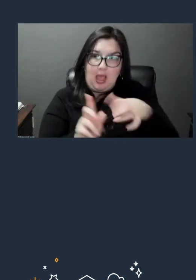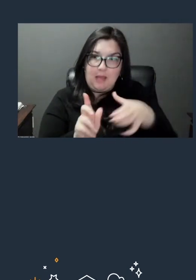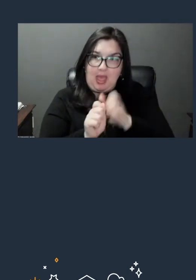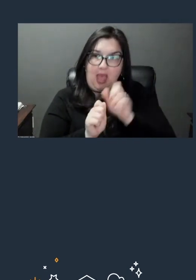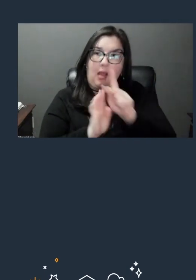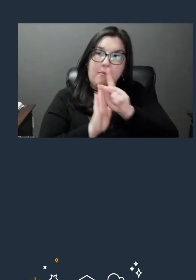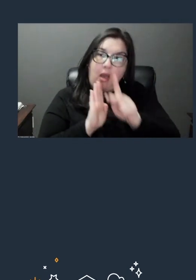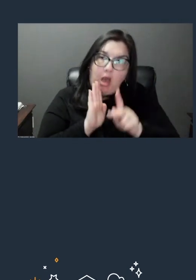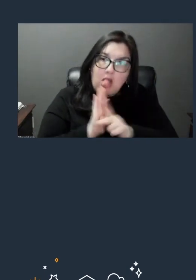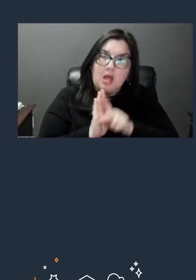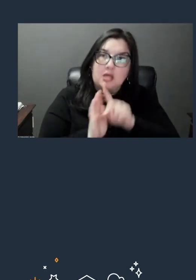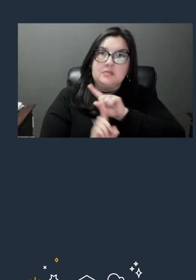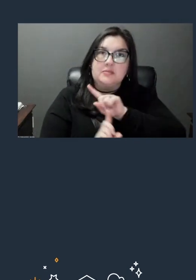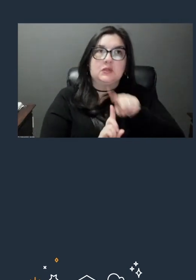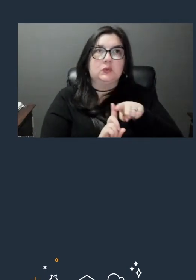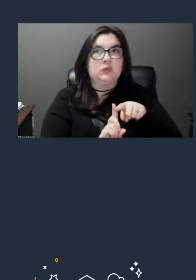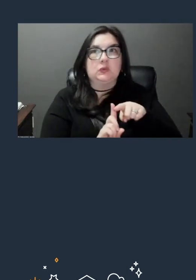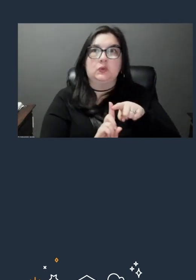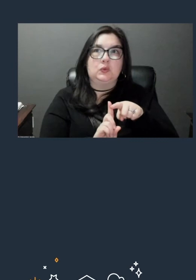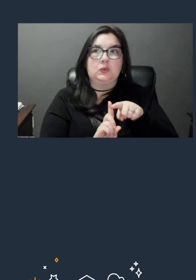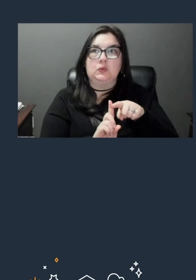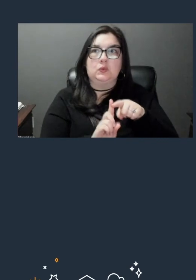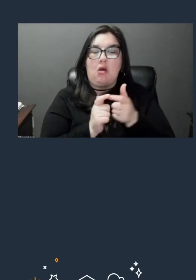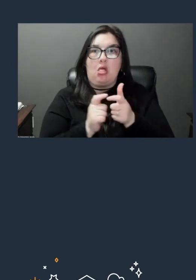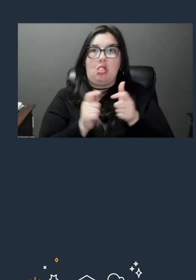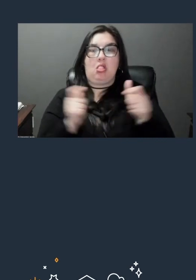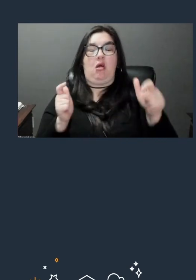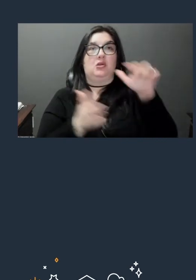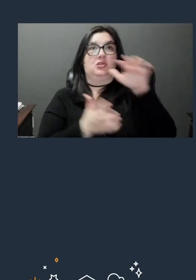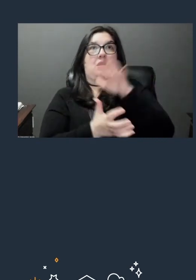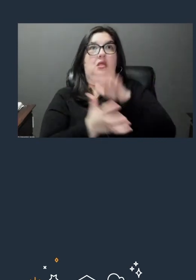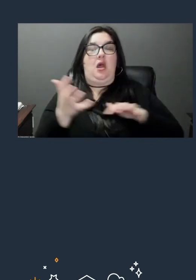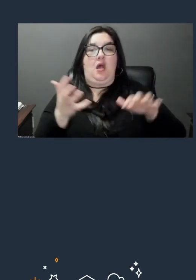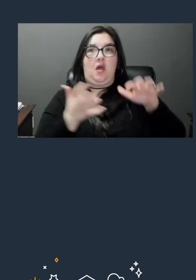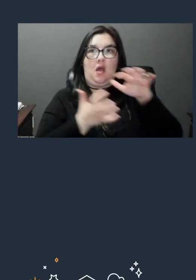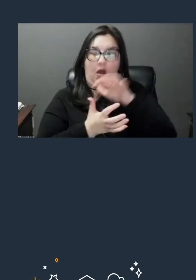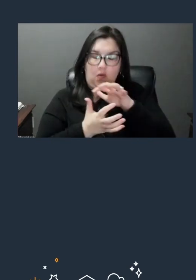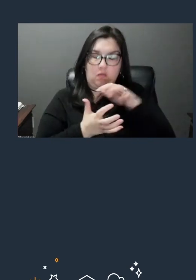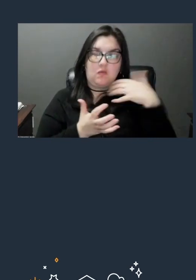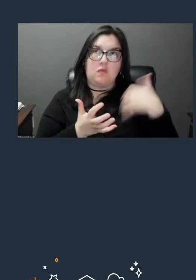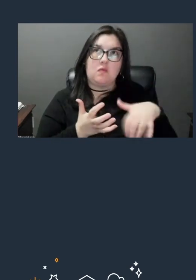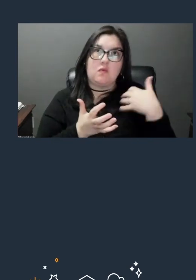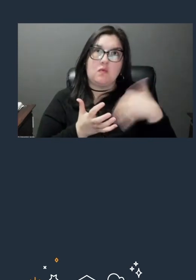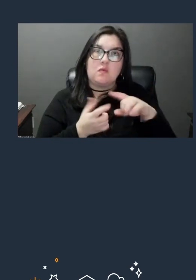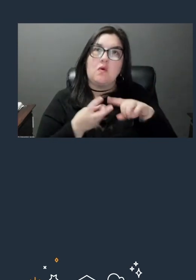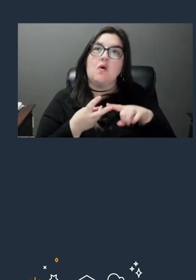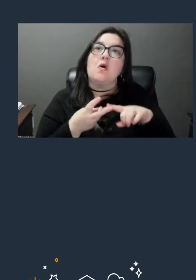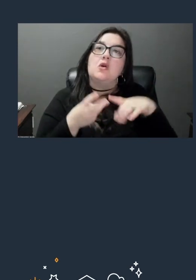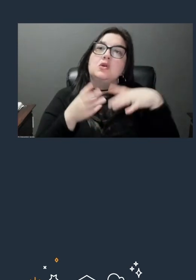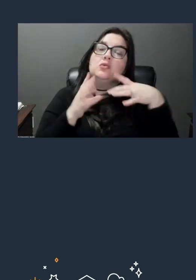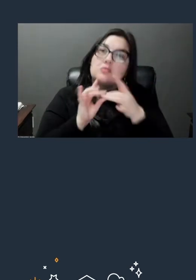to a large-cloud estate, you've talked about the kinds of audit reports